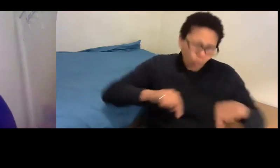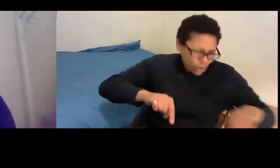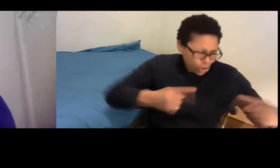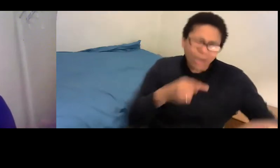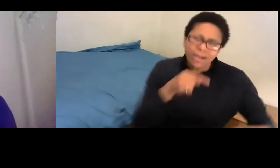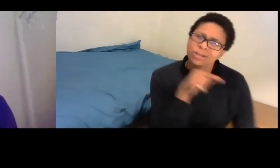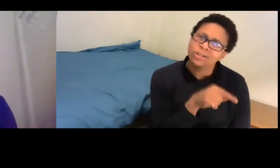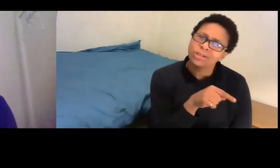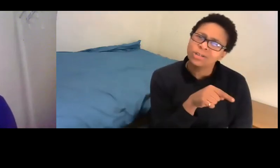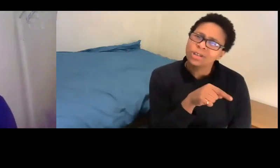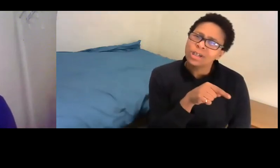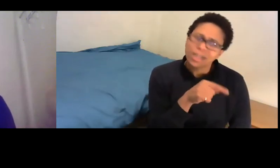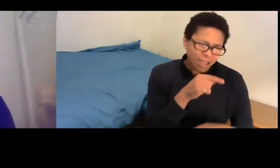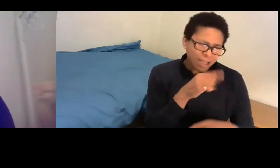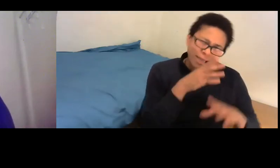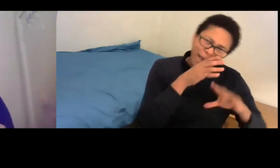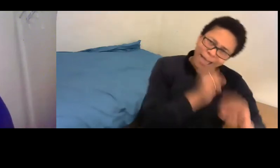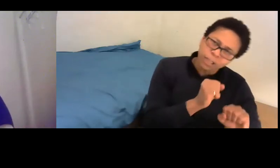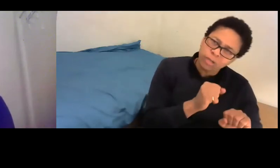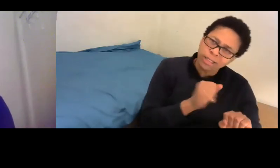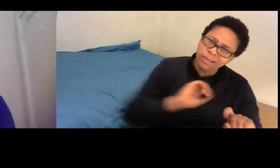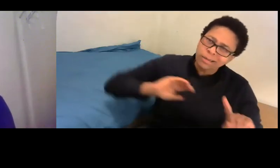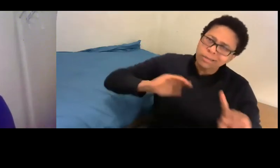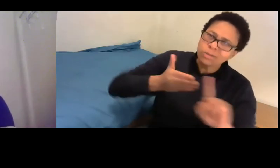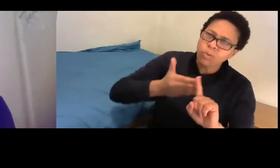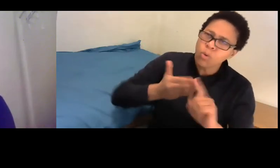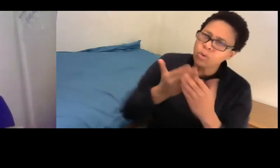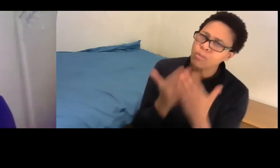Islamophobia as well, this kind of co-optation of the LGBTQI